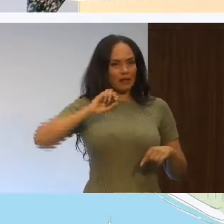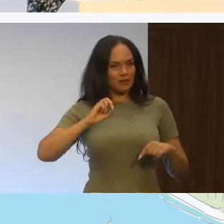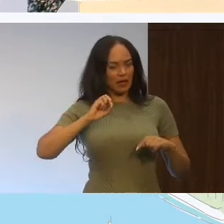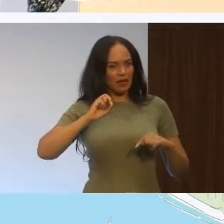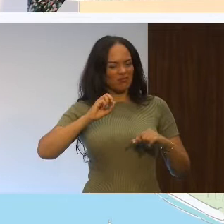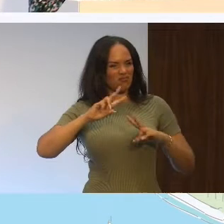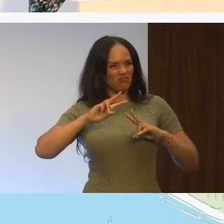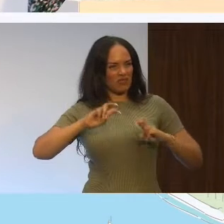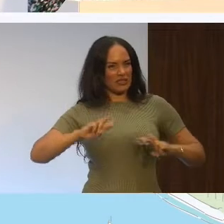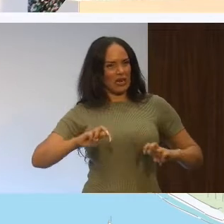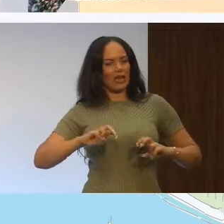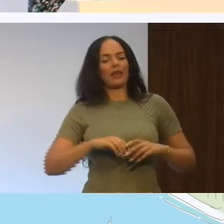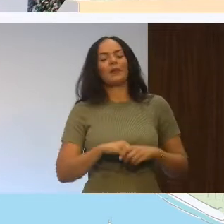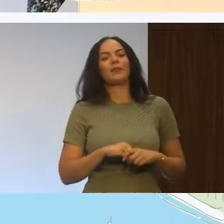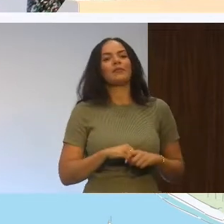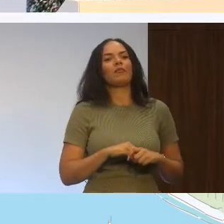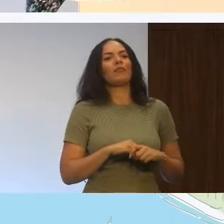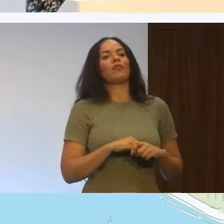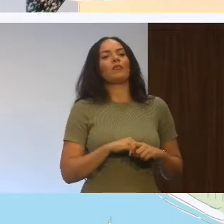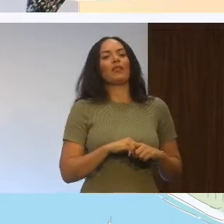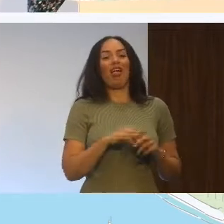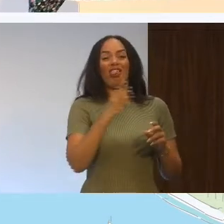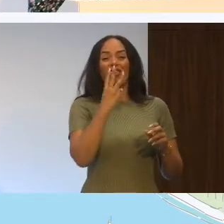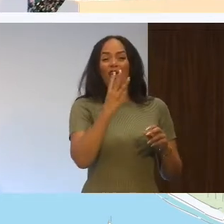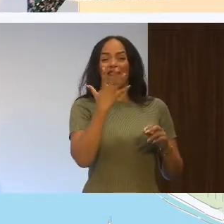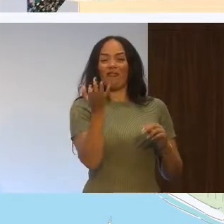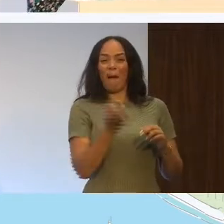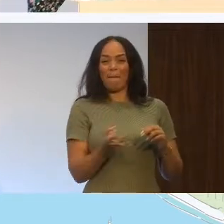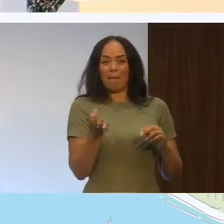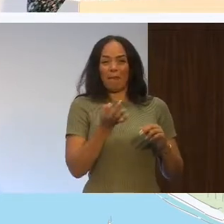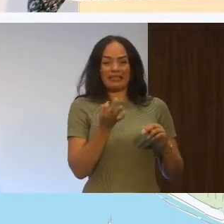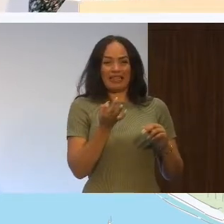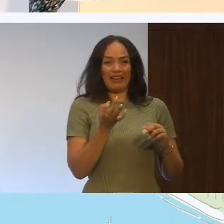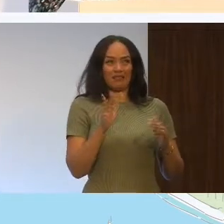that hasn't been published yet, looking at 35% versus 95%.